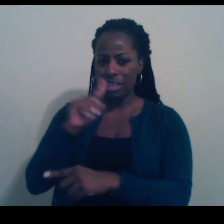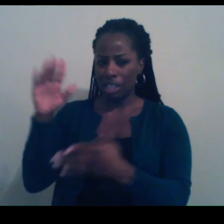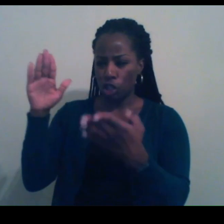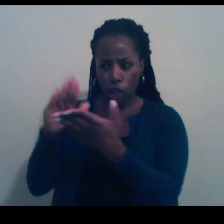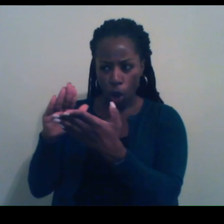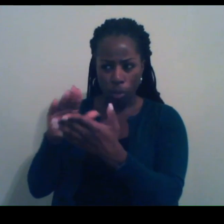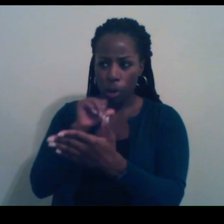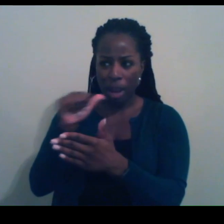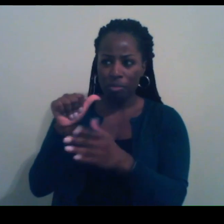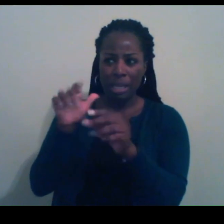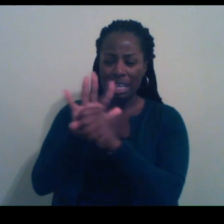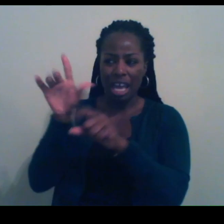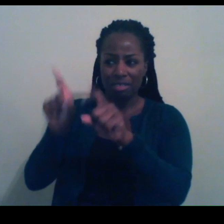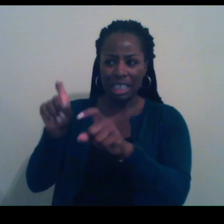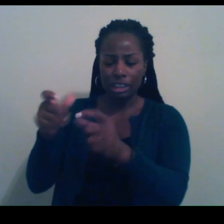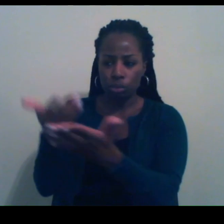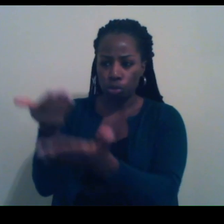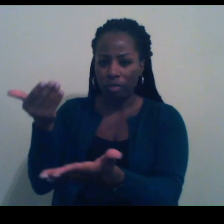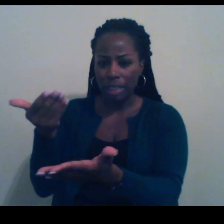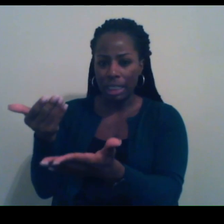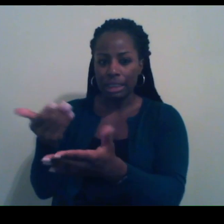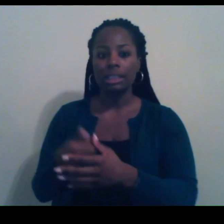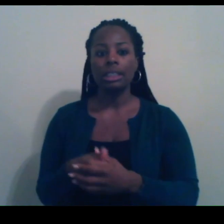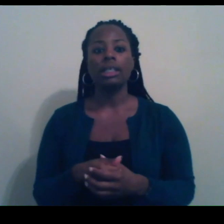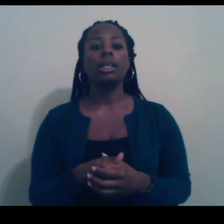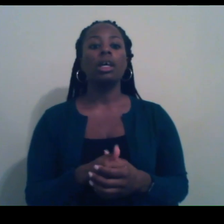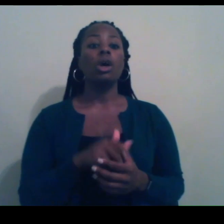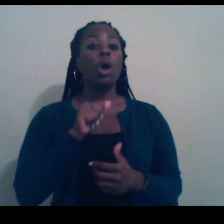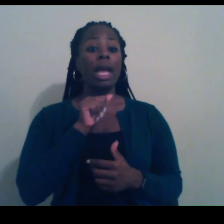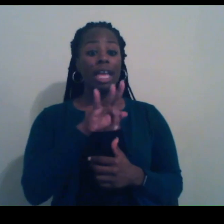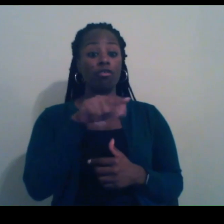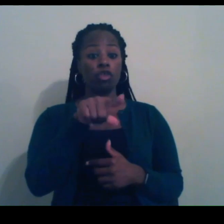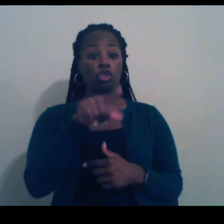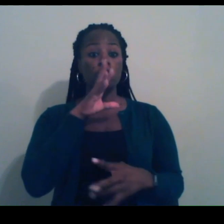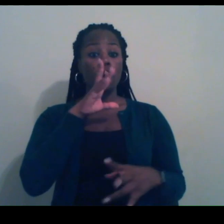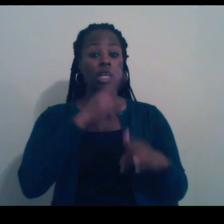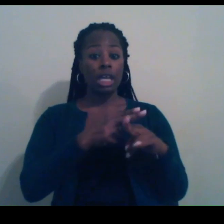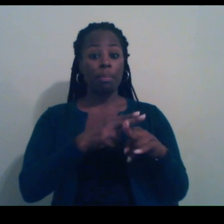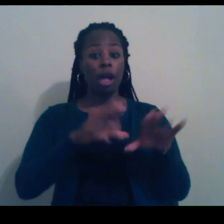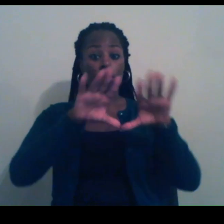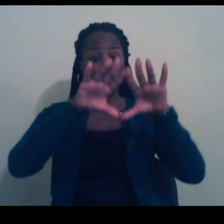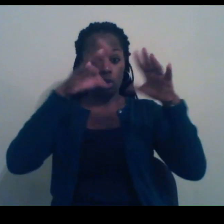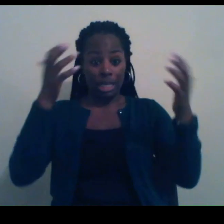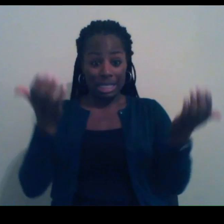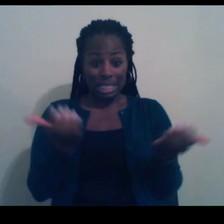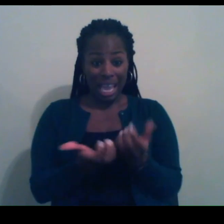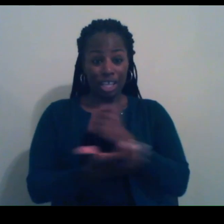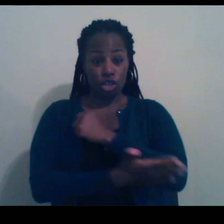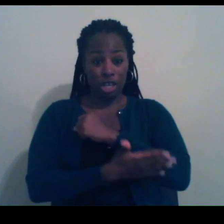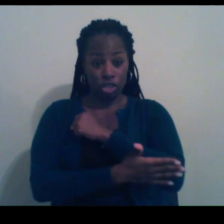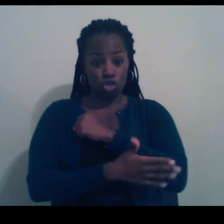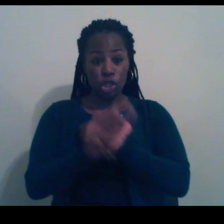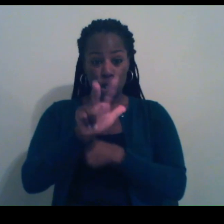yeah what if you talk about the entire country the whole three hundred and sixty million people in this country the risk